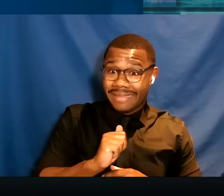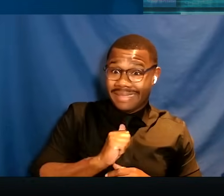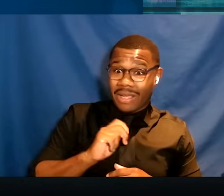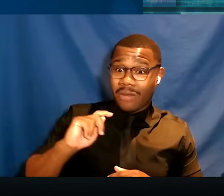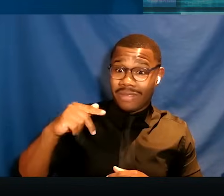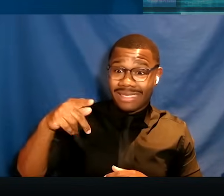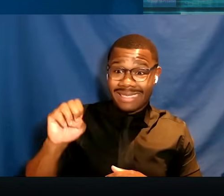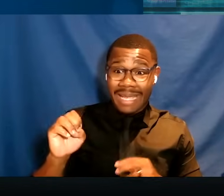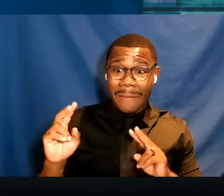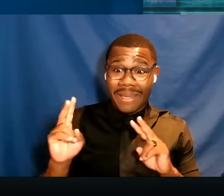coming in from W&Ws.